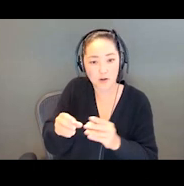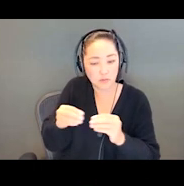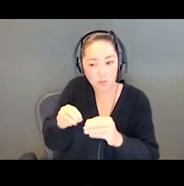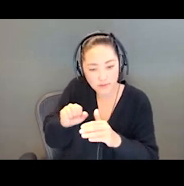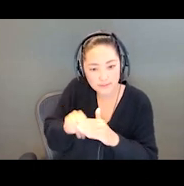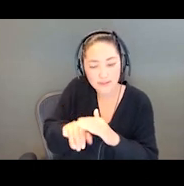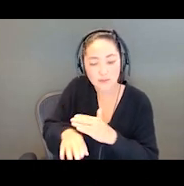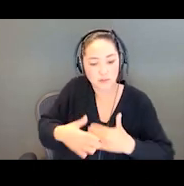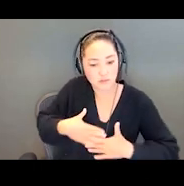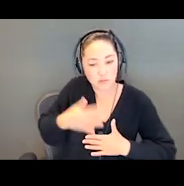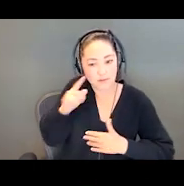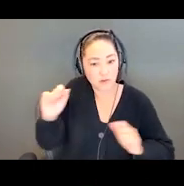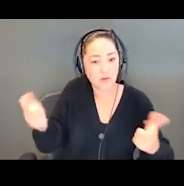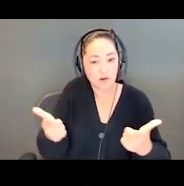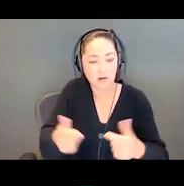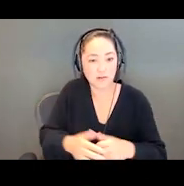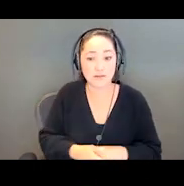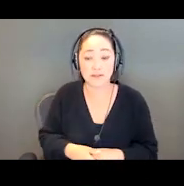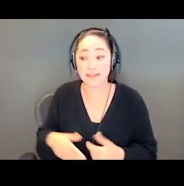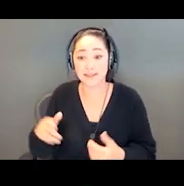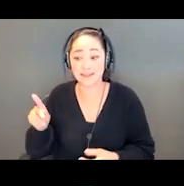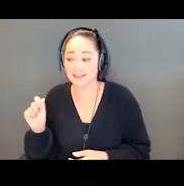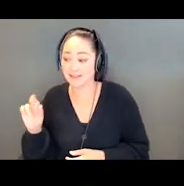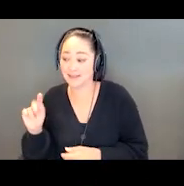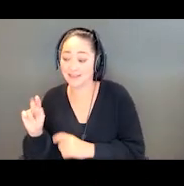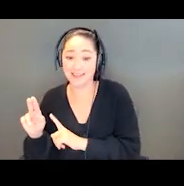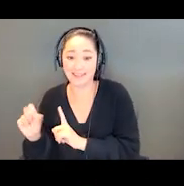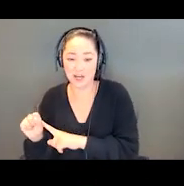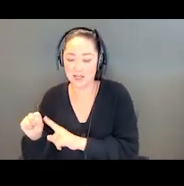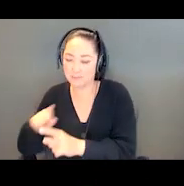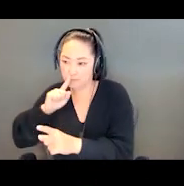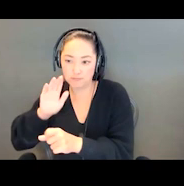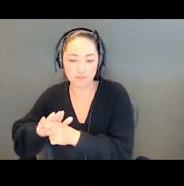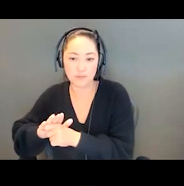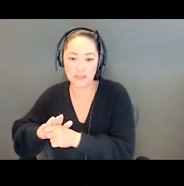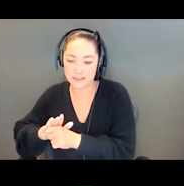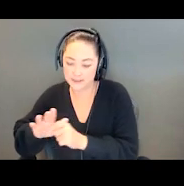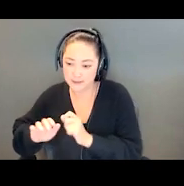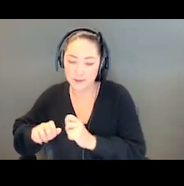At Cartus were committed to driving this change wall one wheelchair at a time. Let's all strive